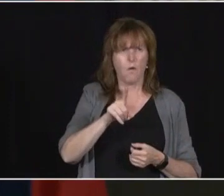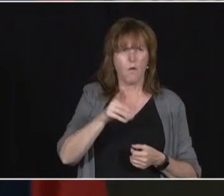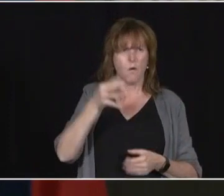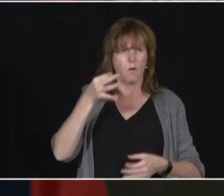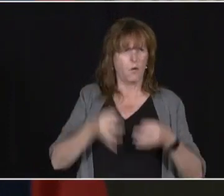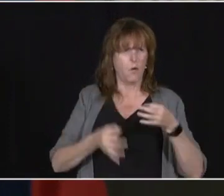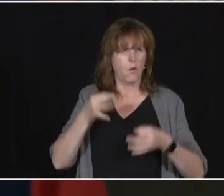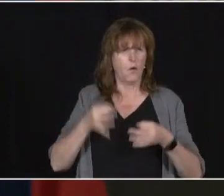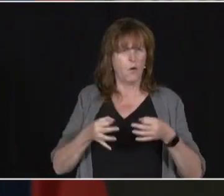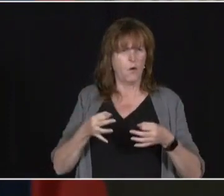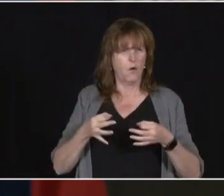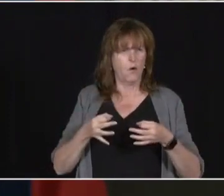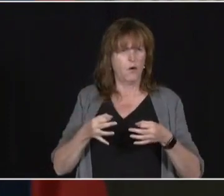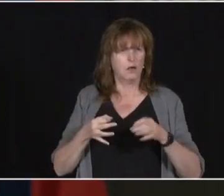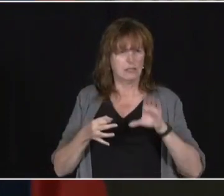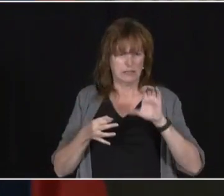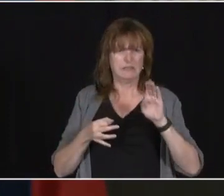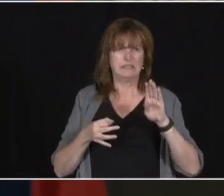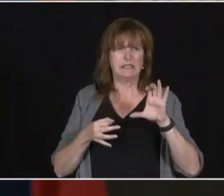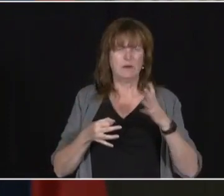why you sending tax dollars